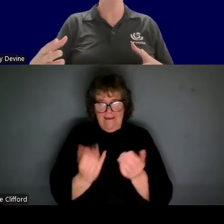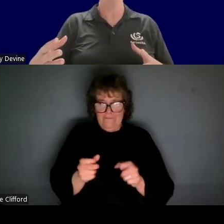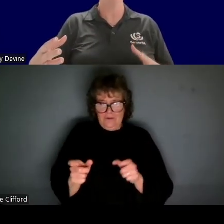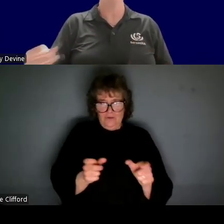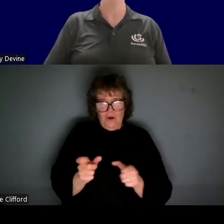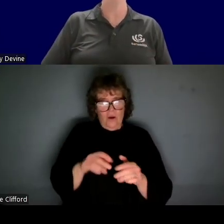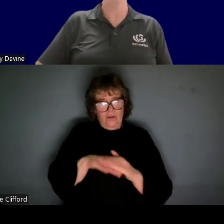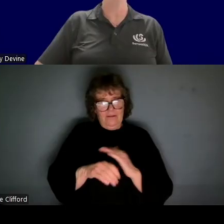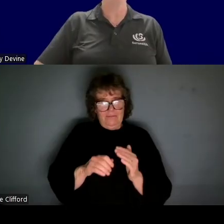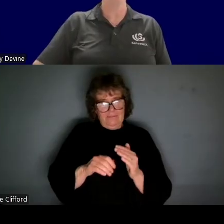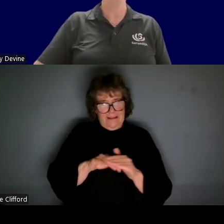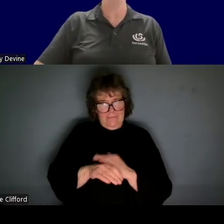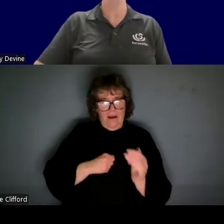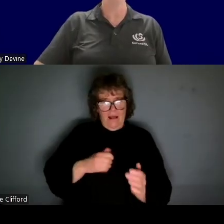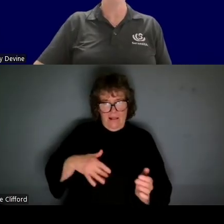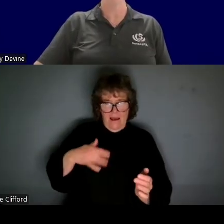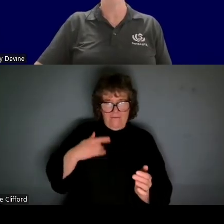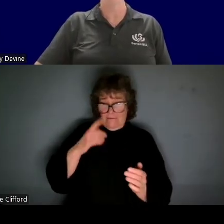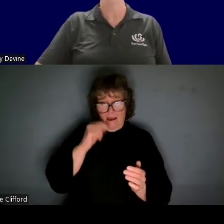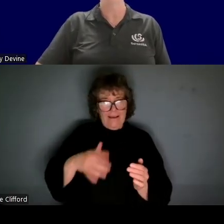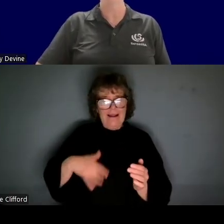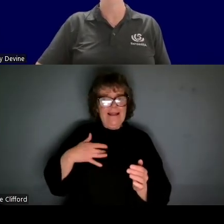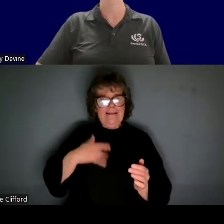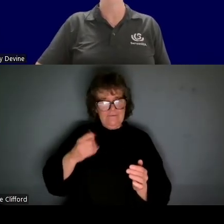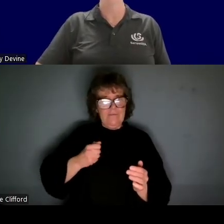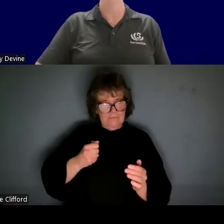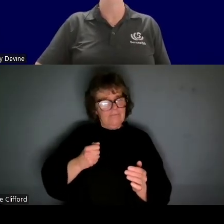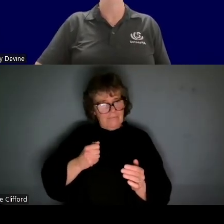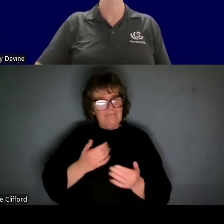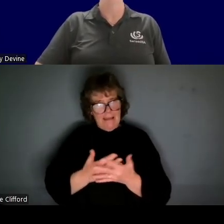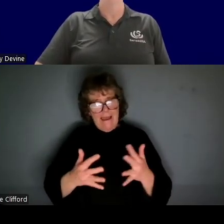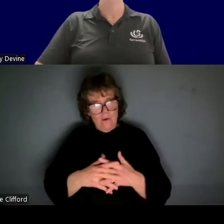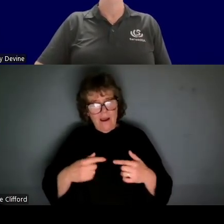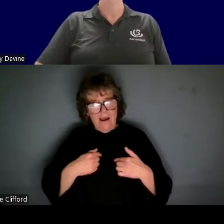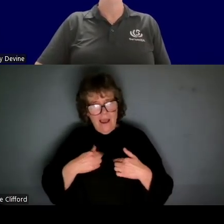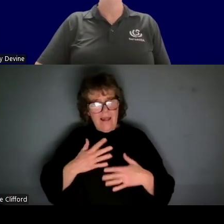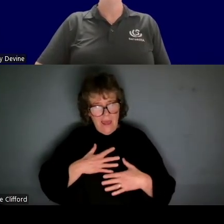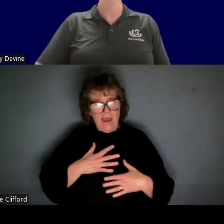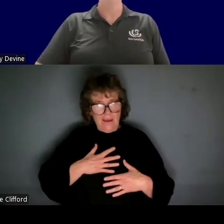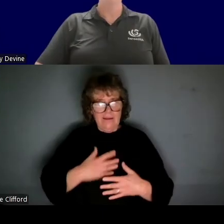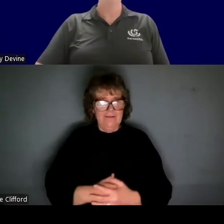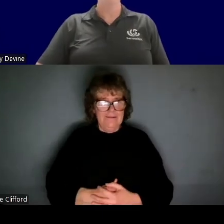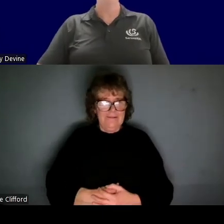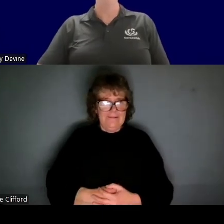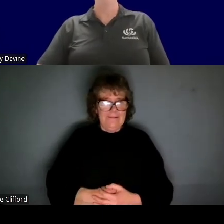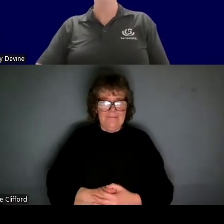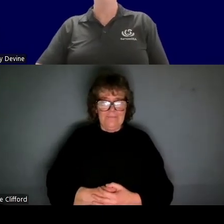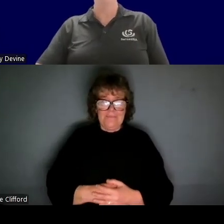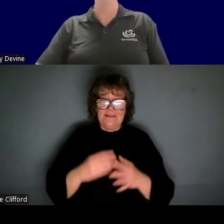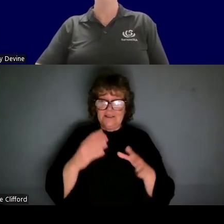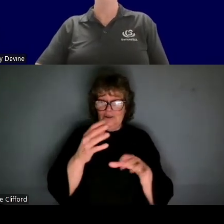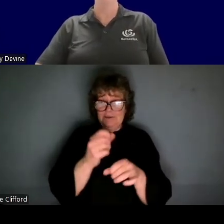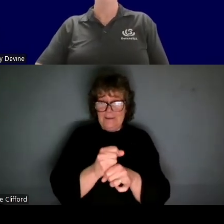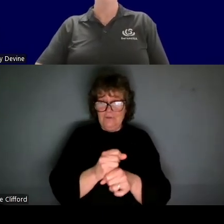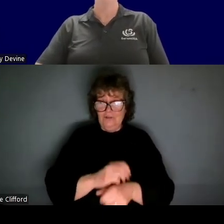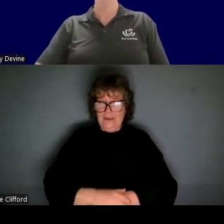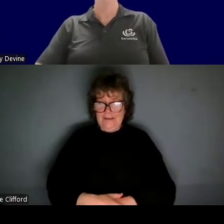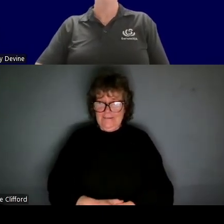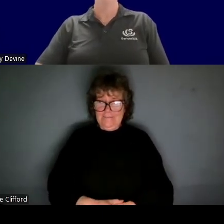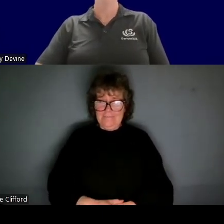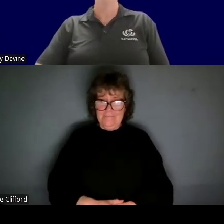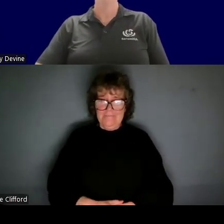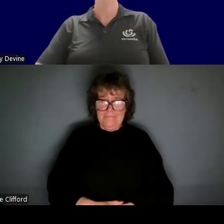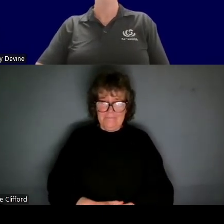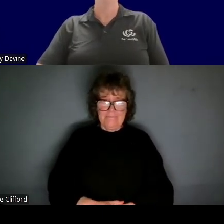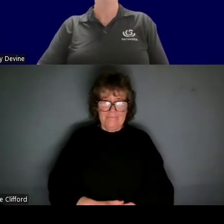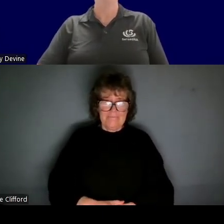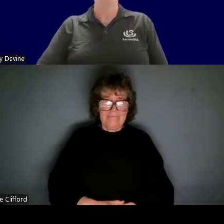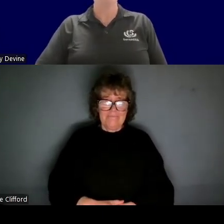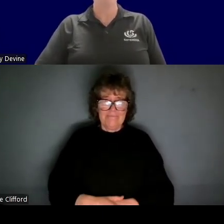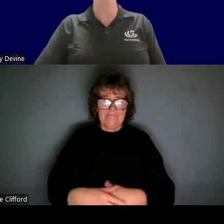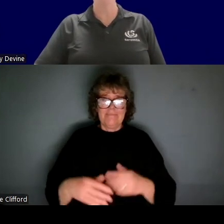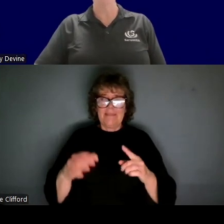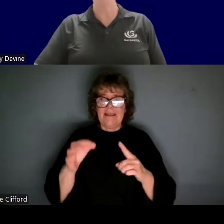life to the fullest the way that they want to. In summary, through the PBS lens,